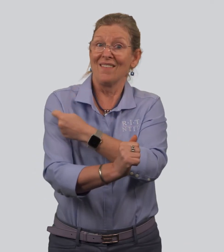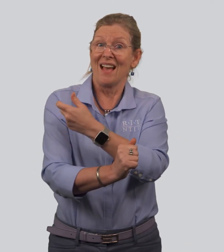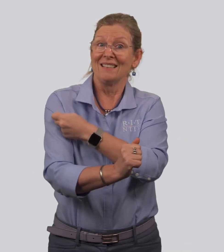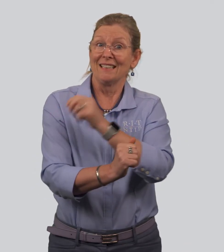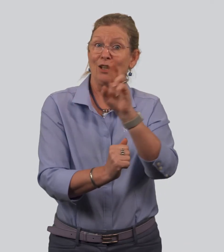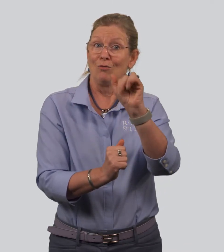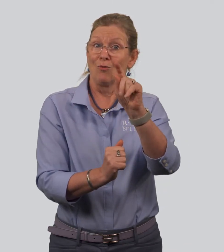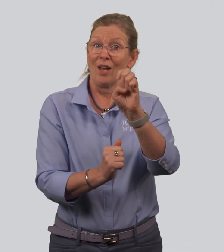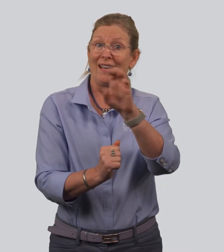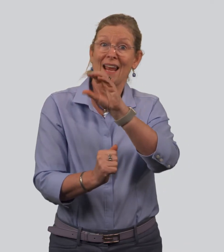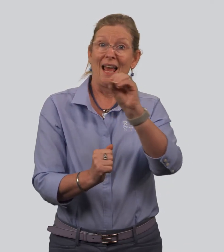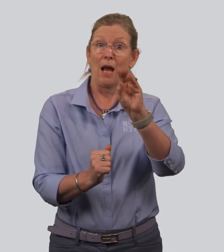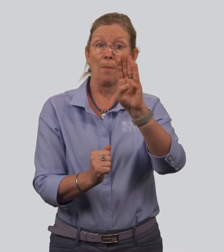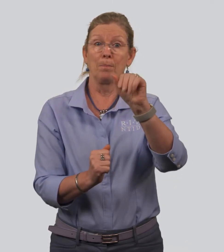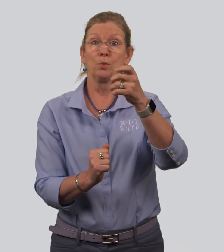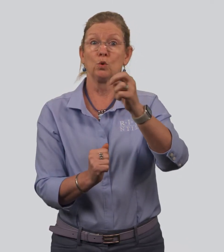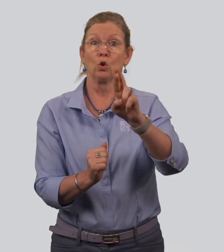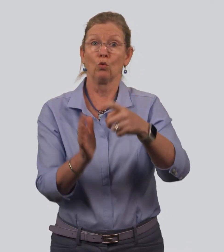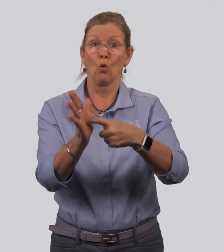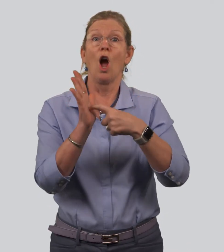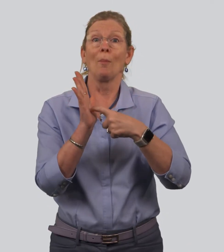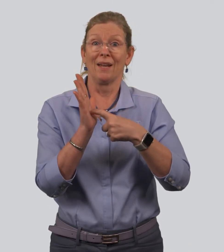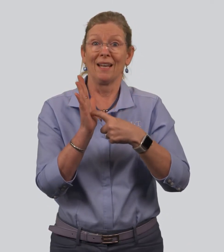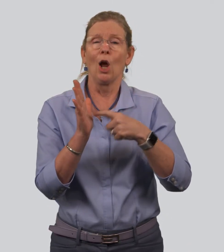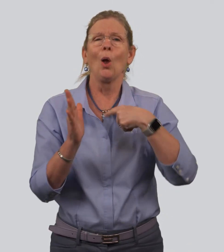With our high vaccination rate and booster requirement,